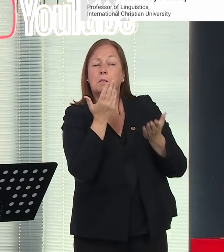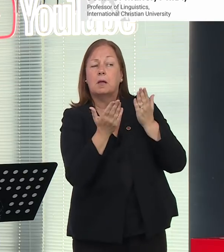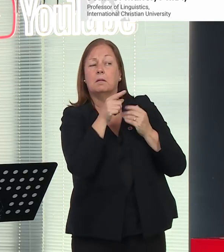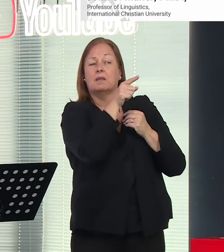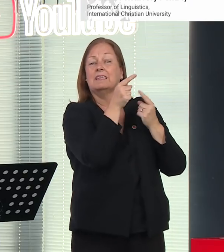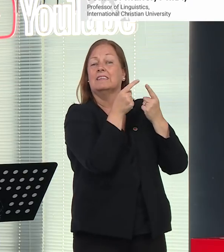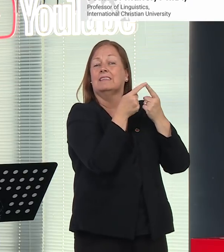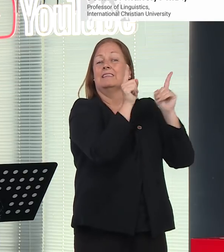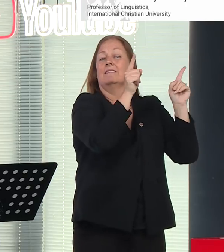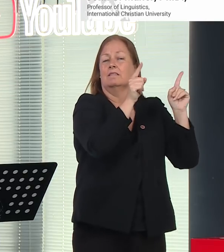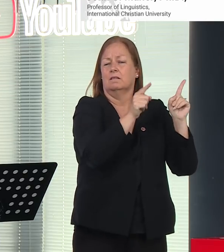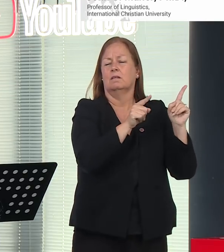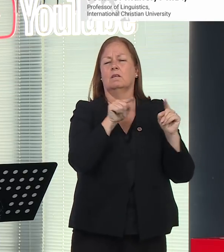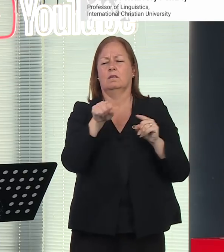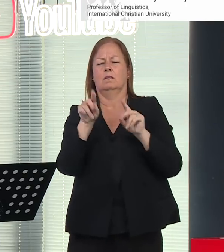Well, the European Union has been